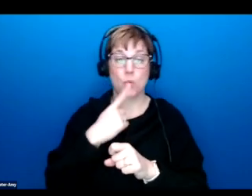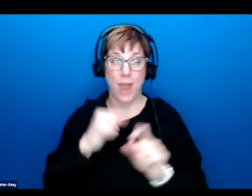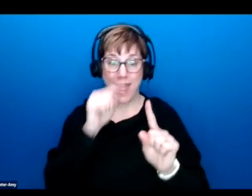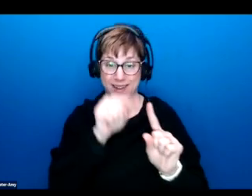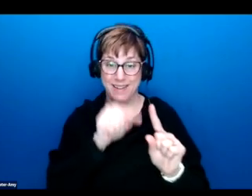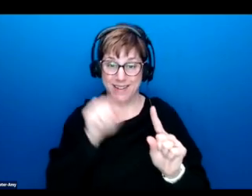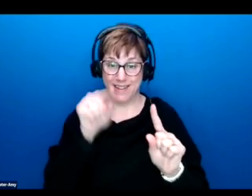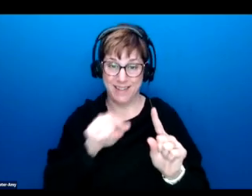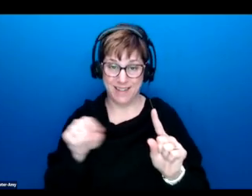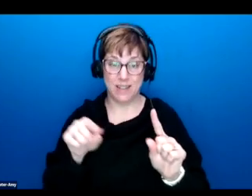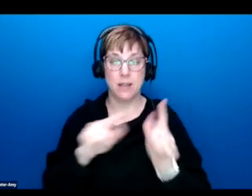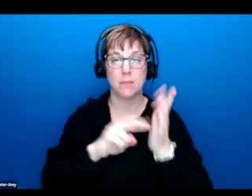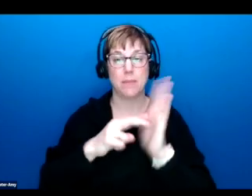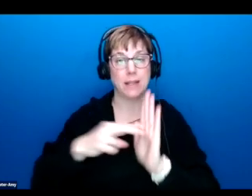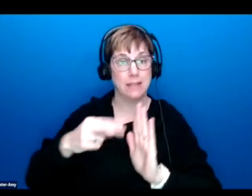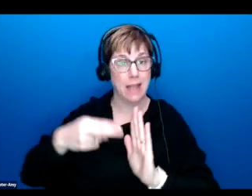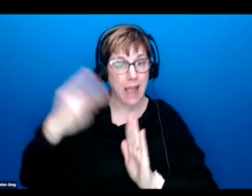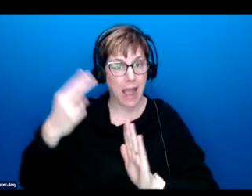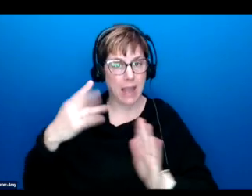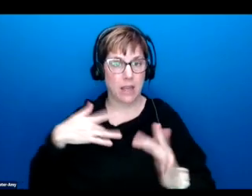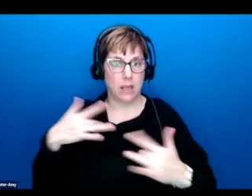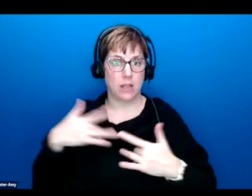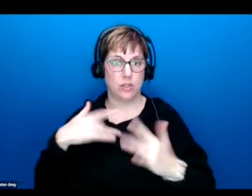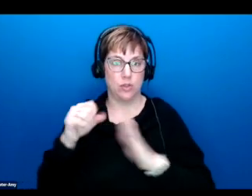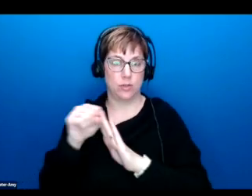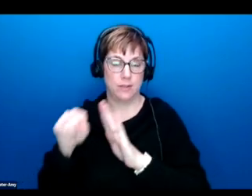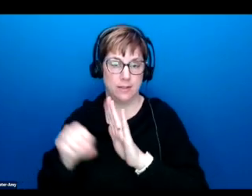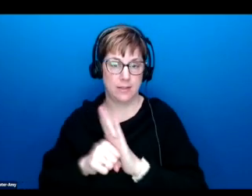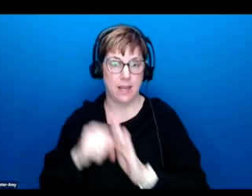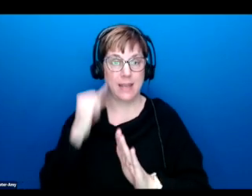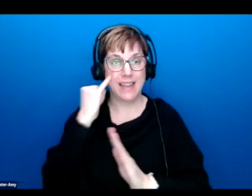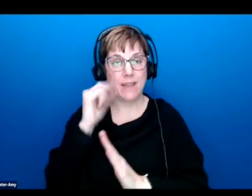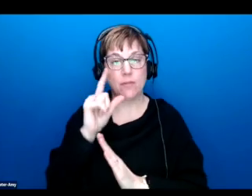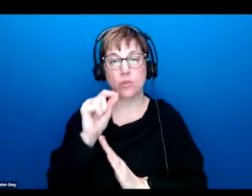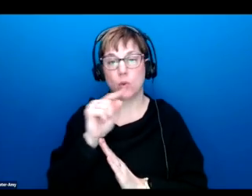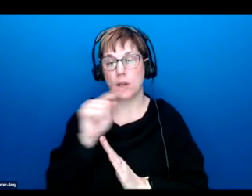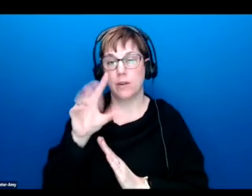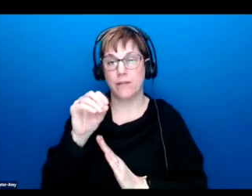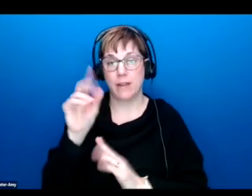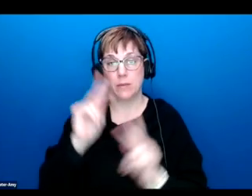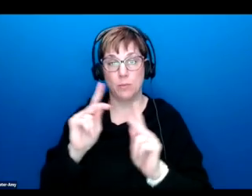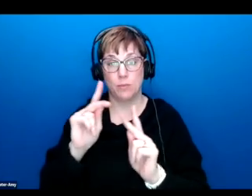denoting if there are high concern states if 20-50% of adults with HCBS in